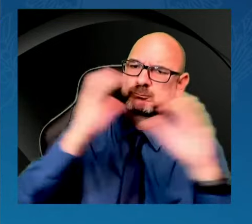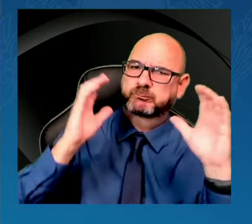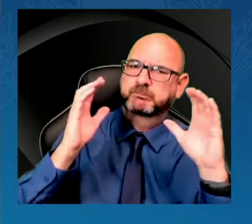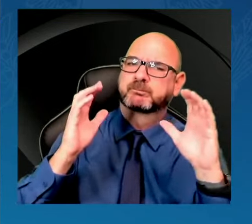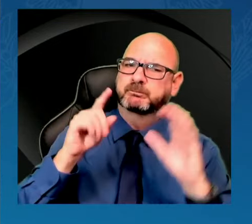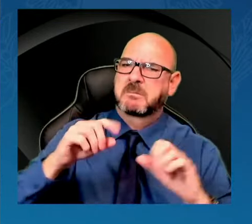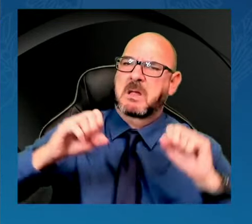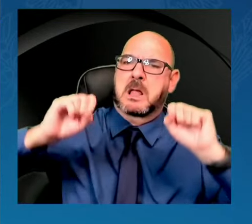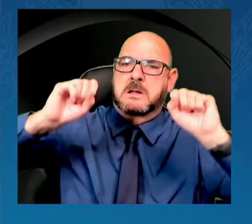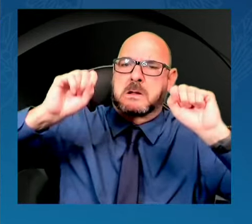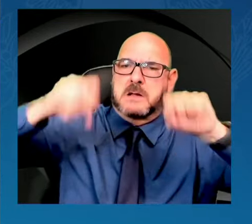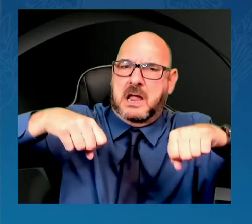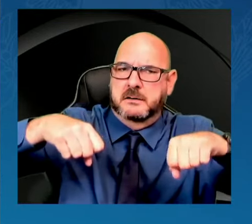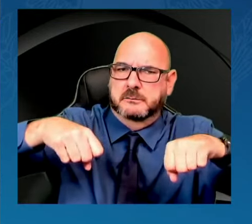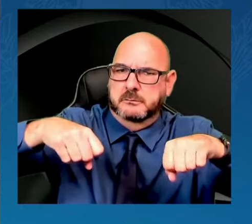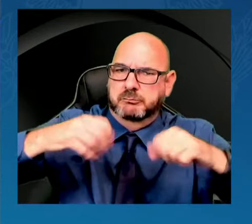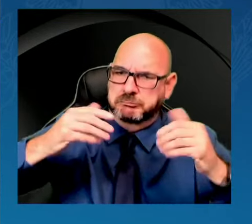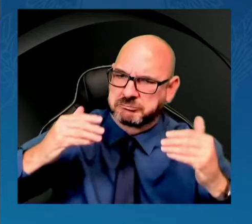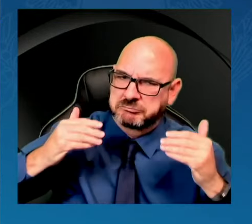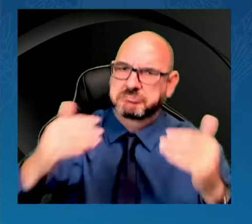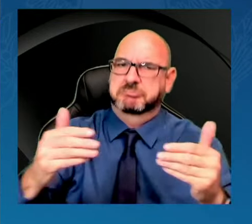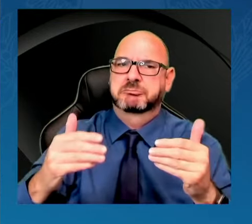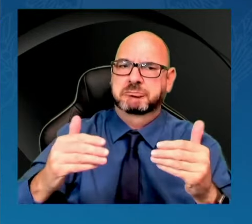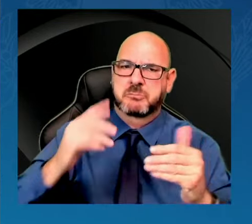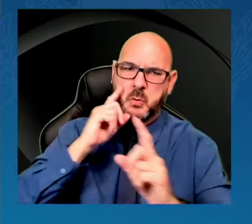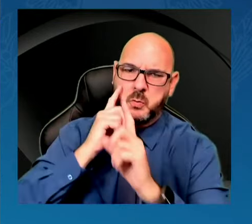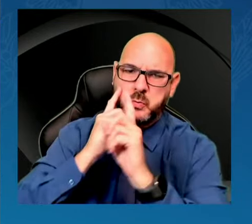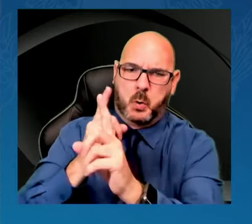and the young-ish leaders, all of us -- right? -- at every stage of youth